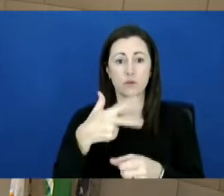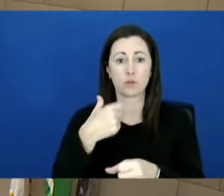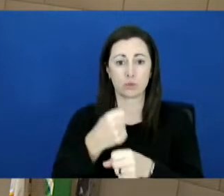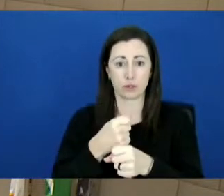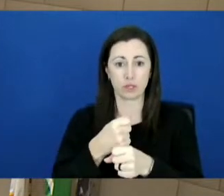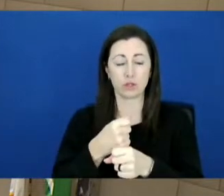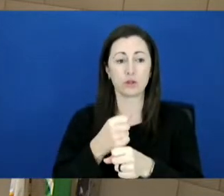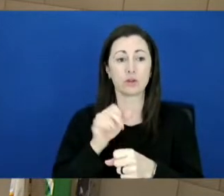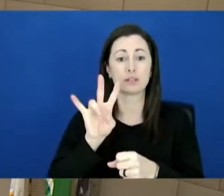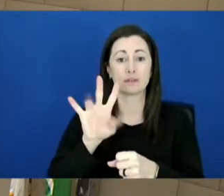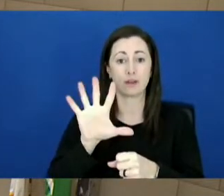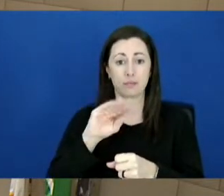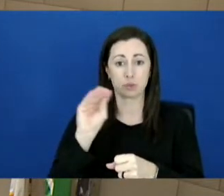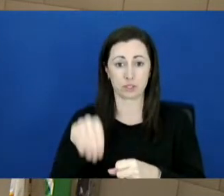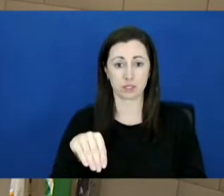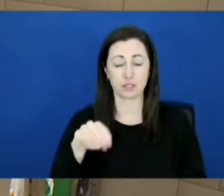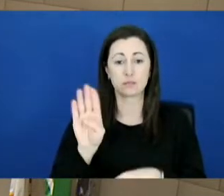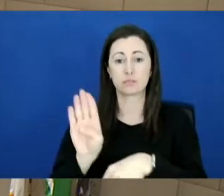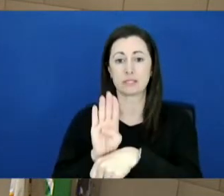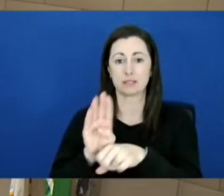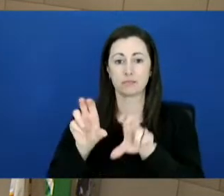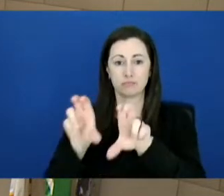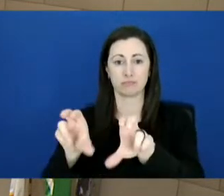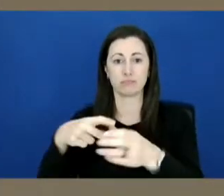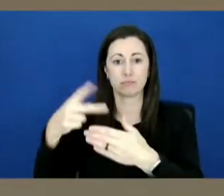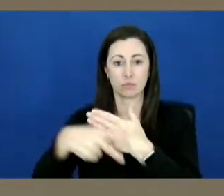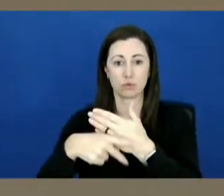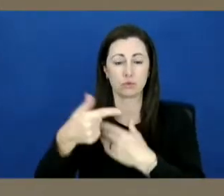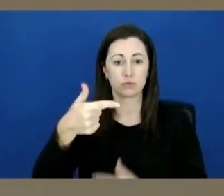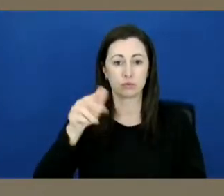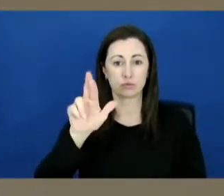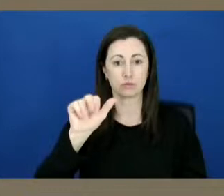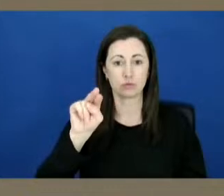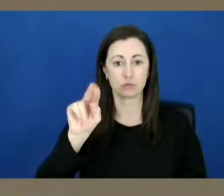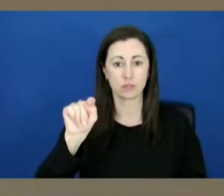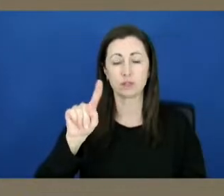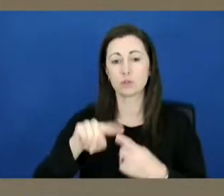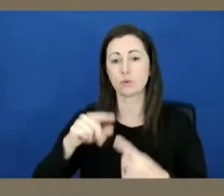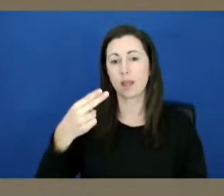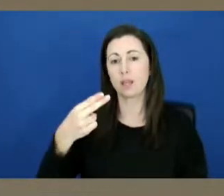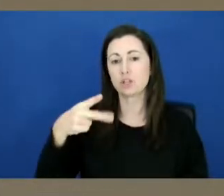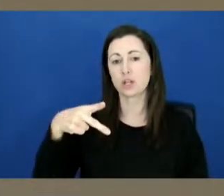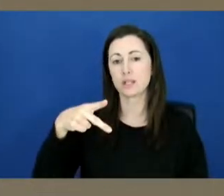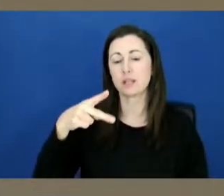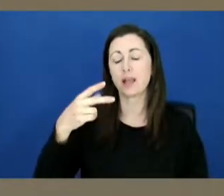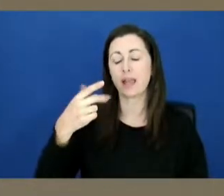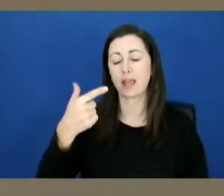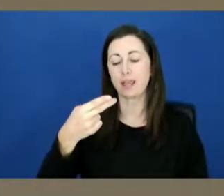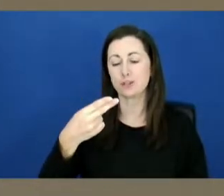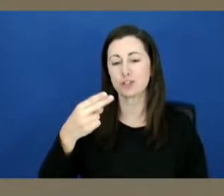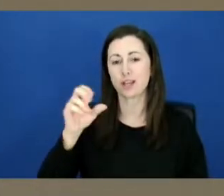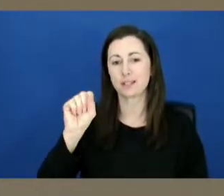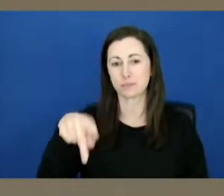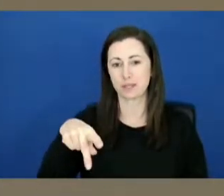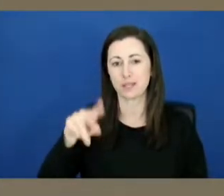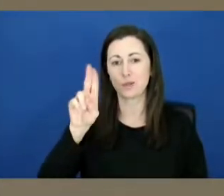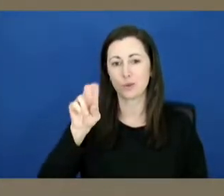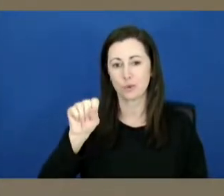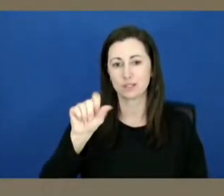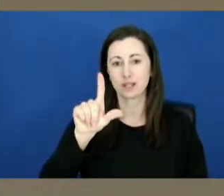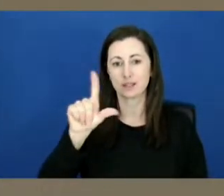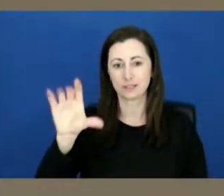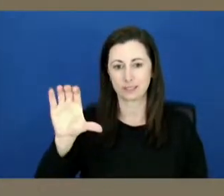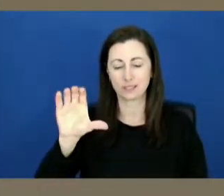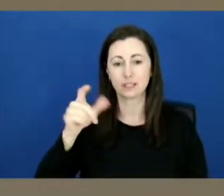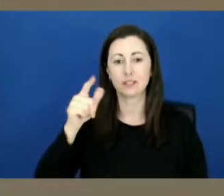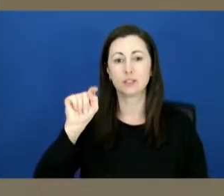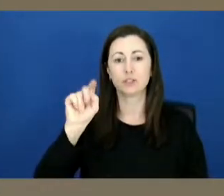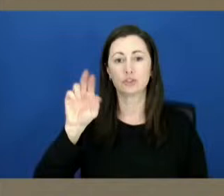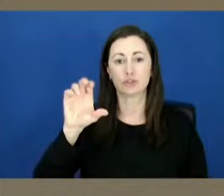ADOPT A RESOLUTIONS TO APPROVE A